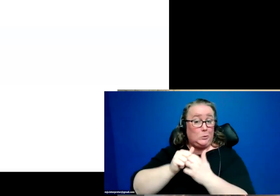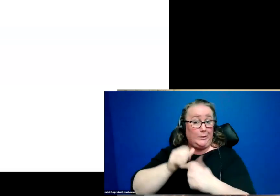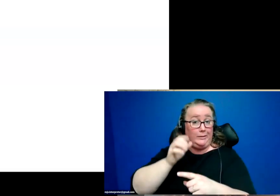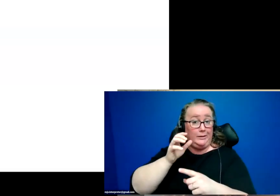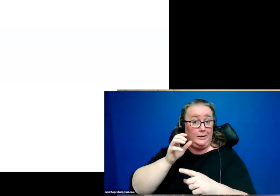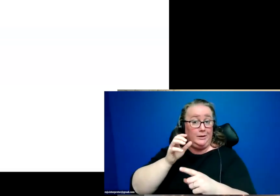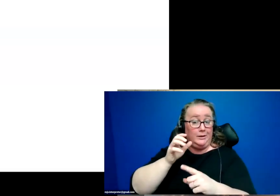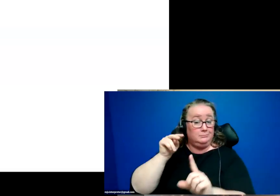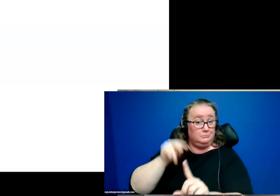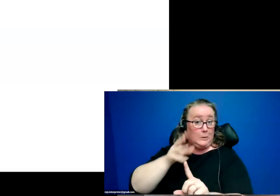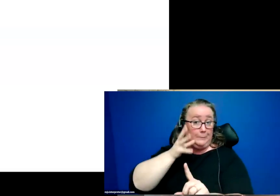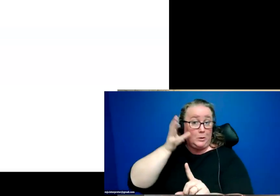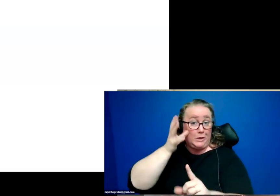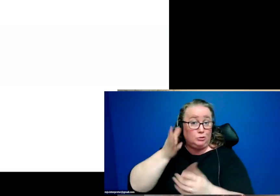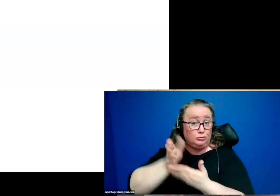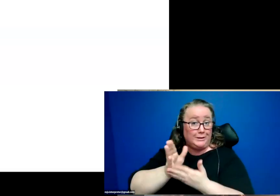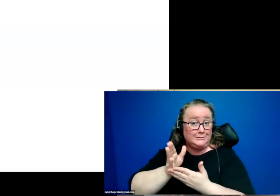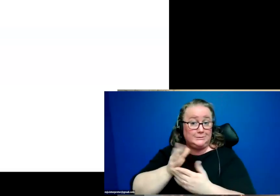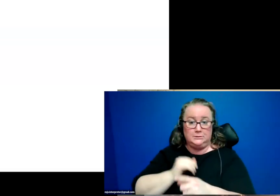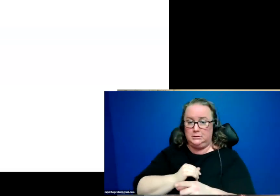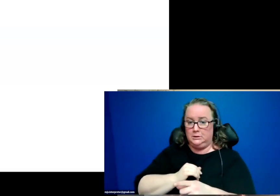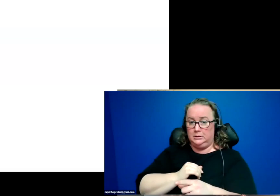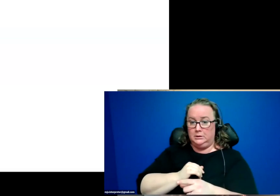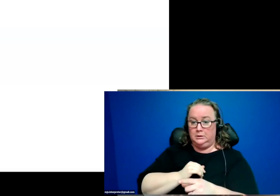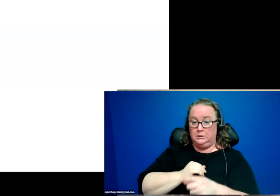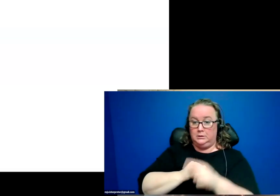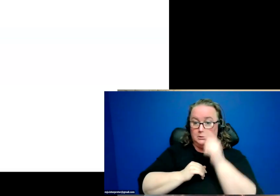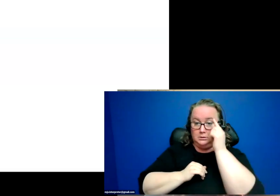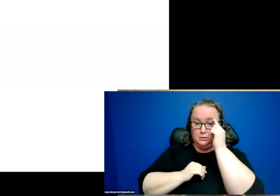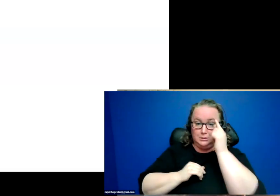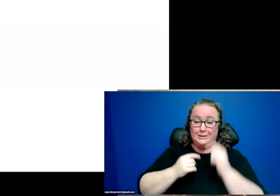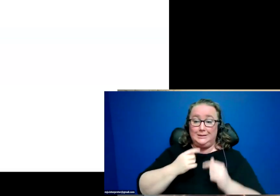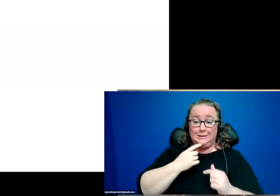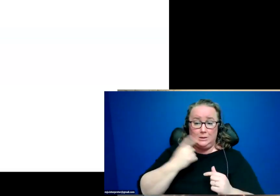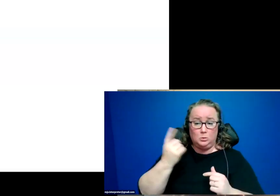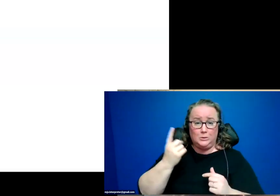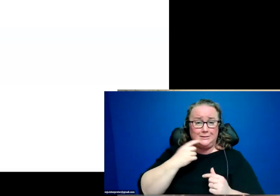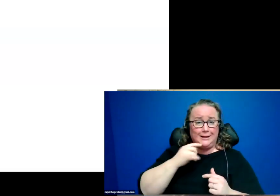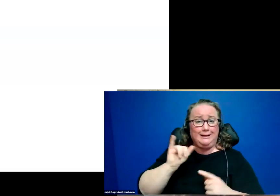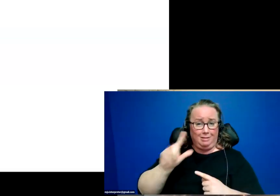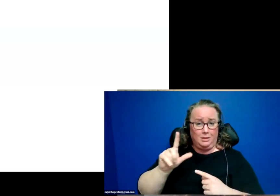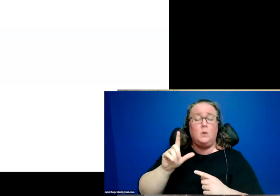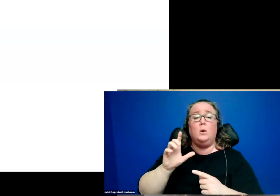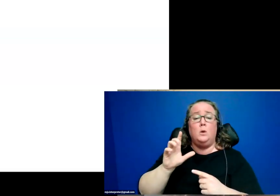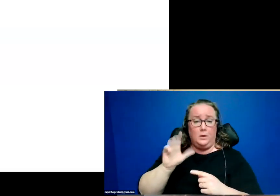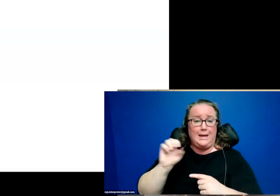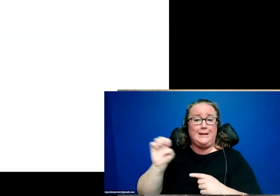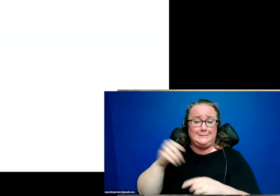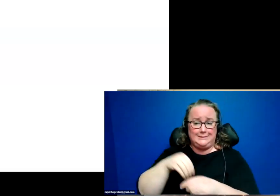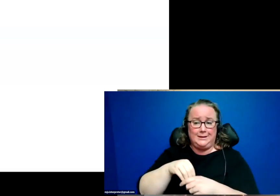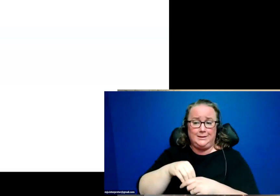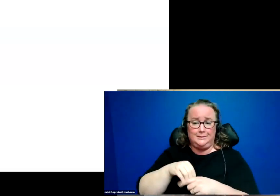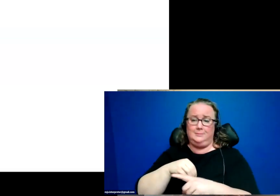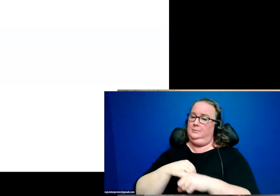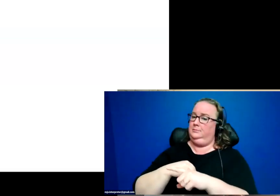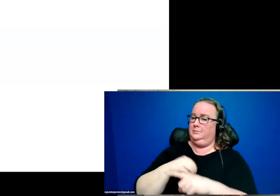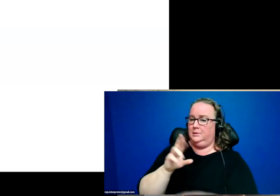There is an Illinois case In re SR and I've put the citation